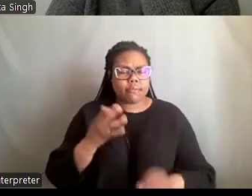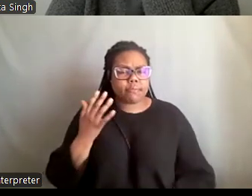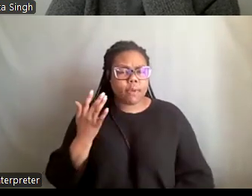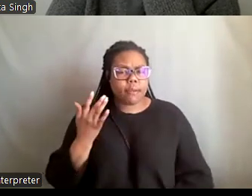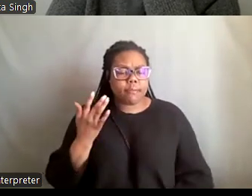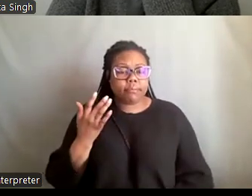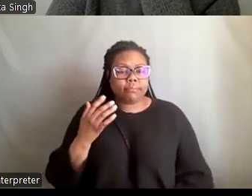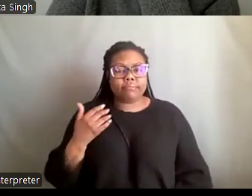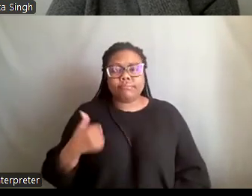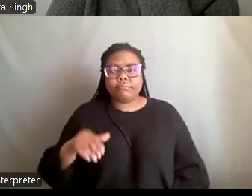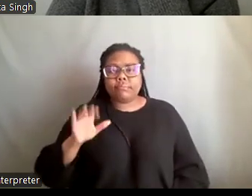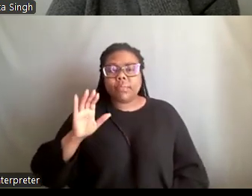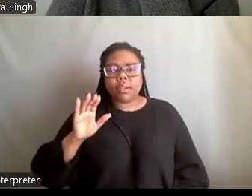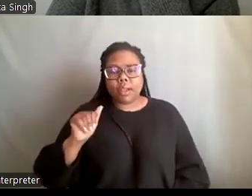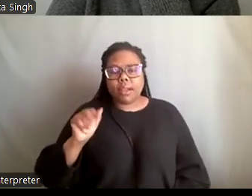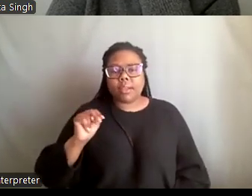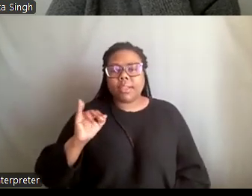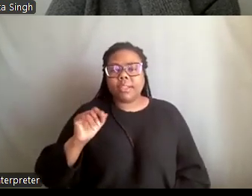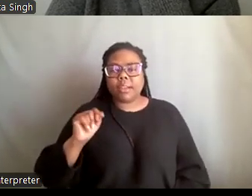important right now? » ANITA CAMERON: This is Anita